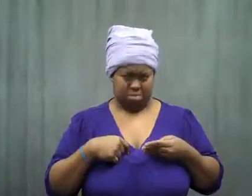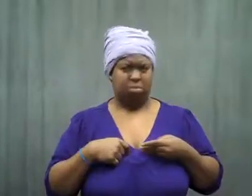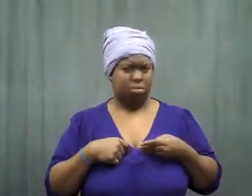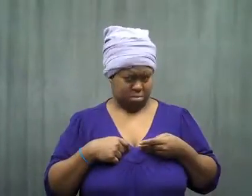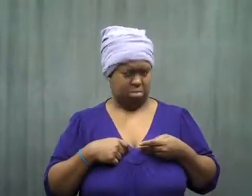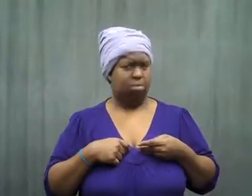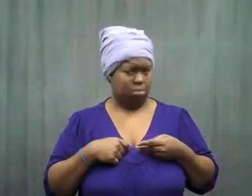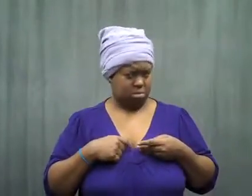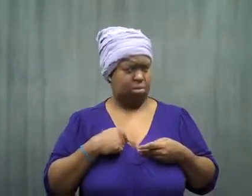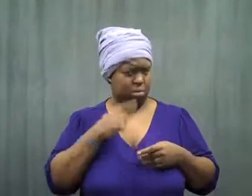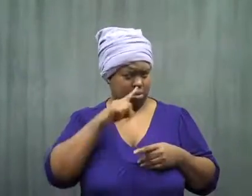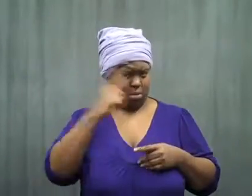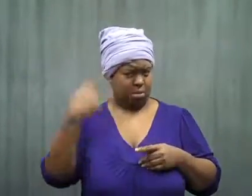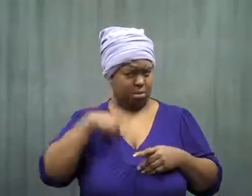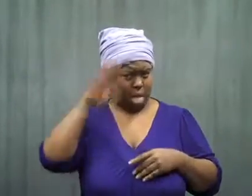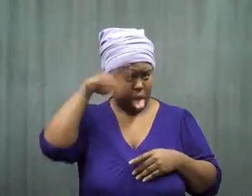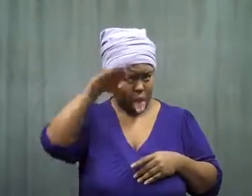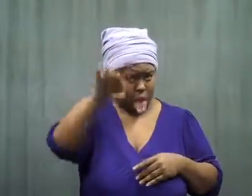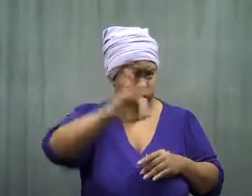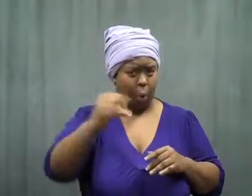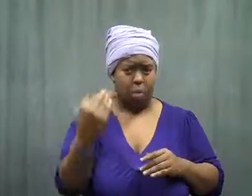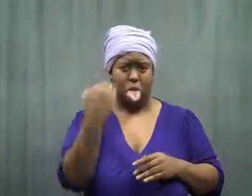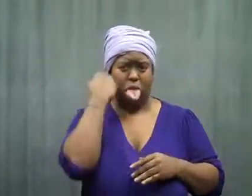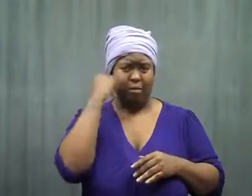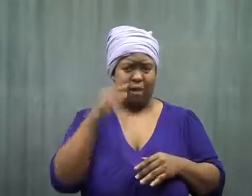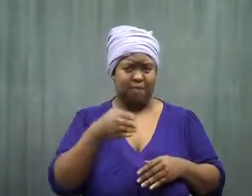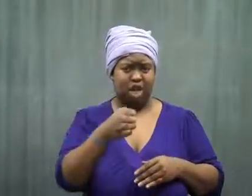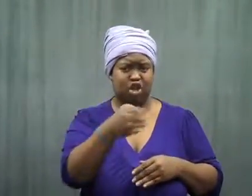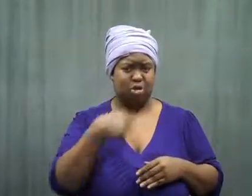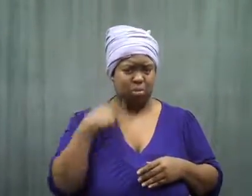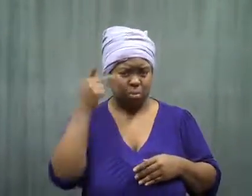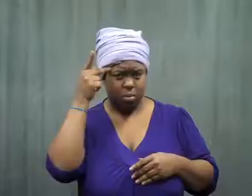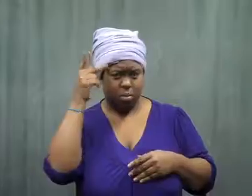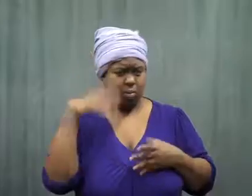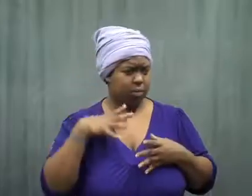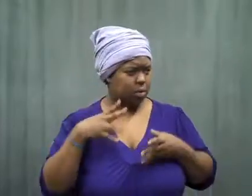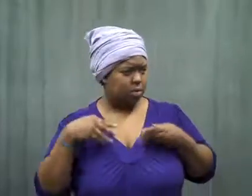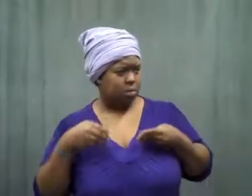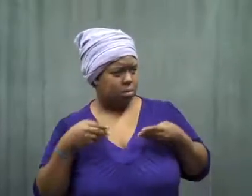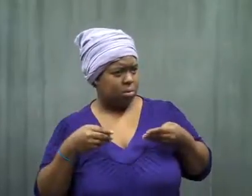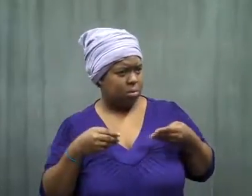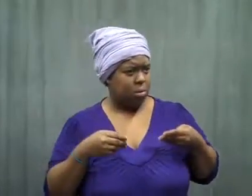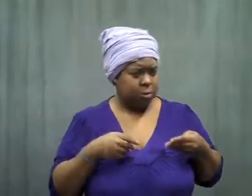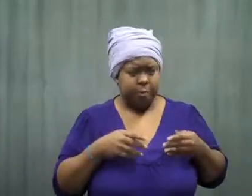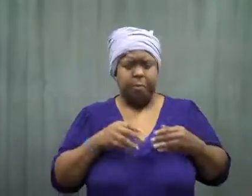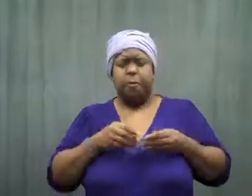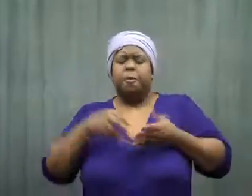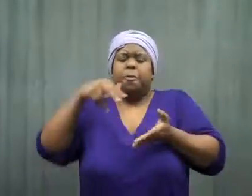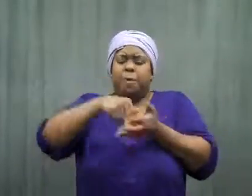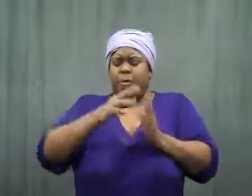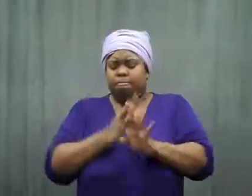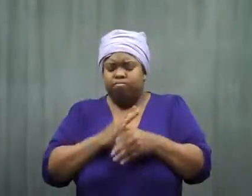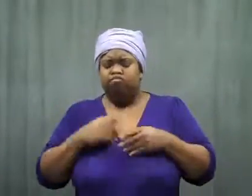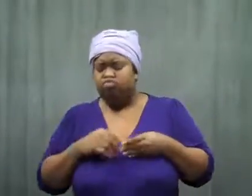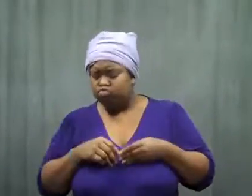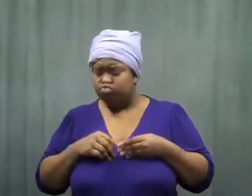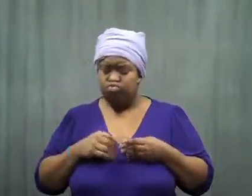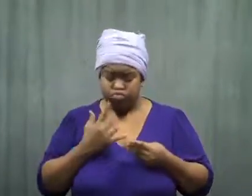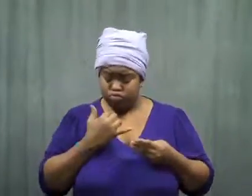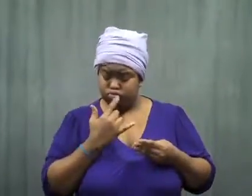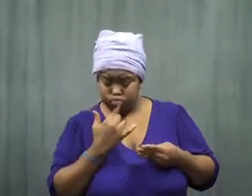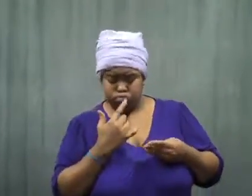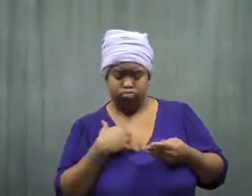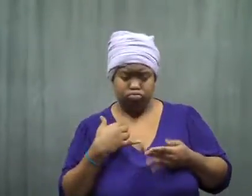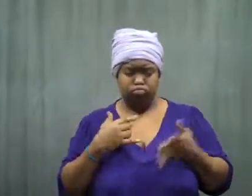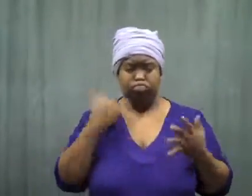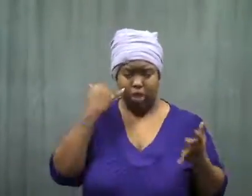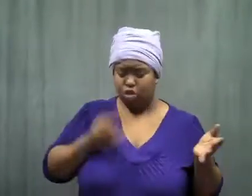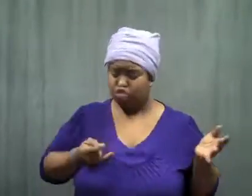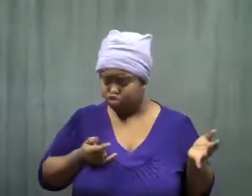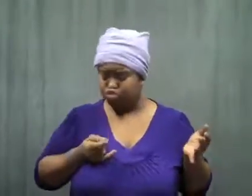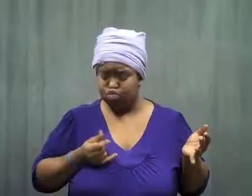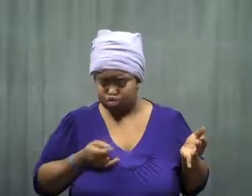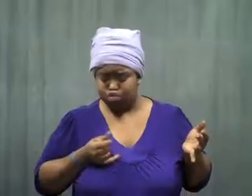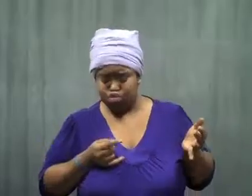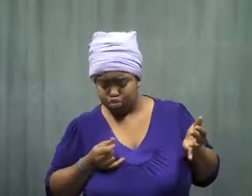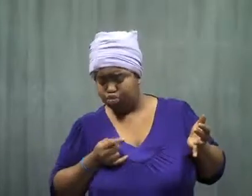I wasn't sure if she was conning me. I didn't want her feeding me a line.